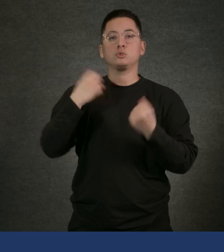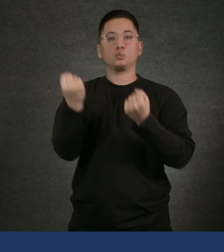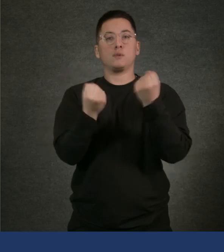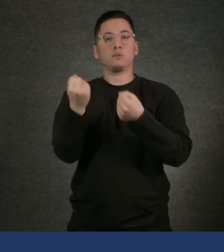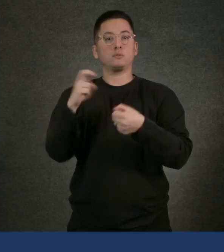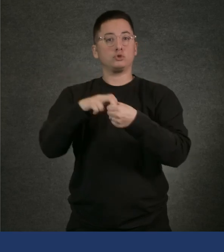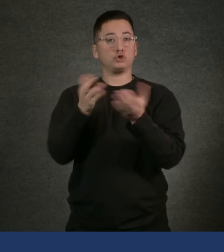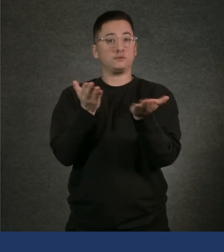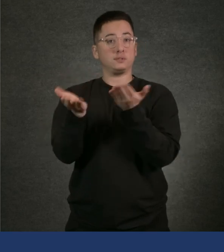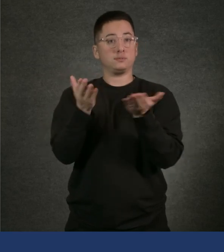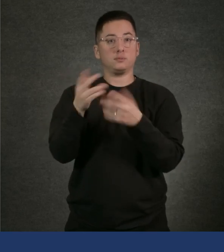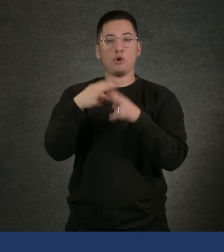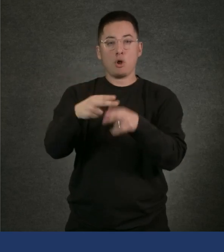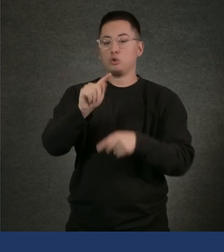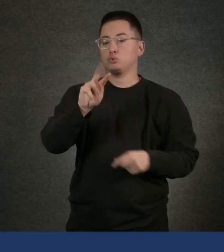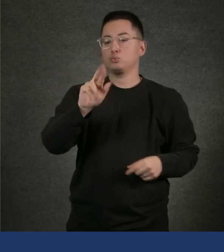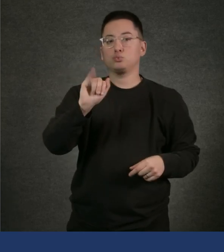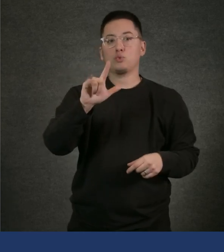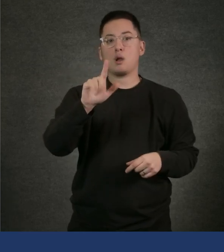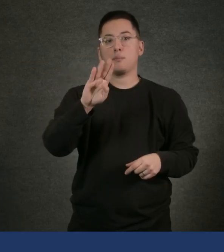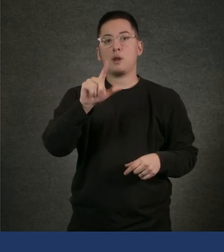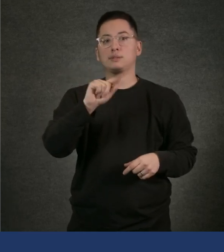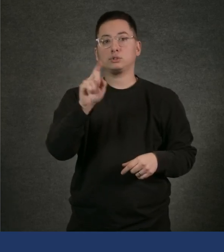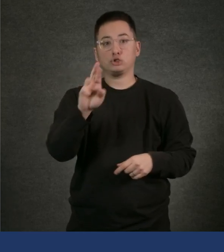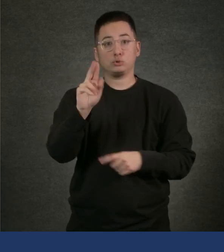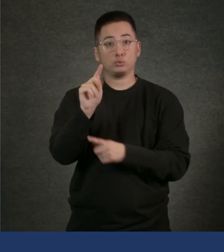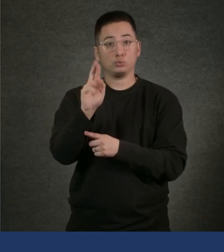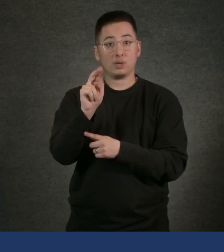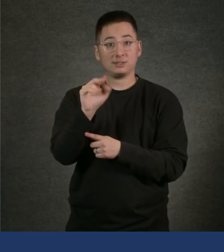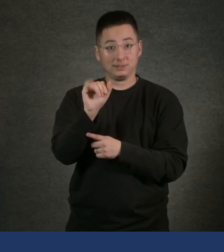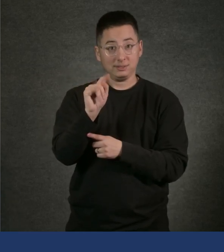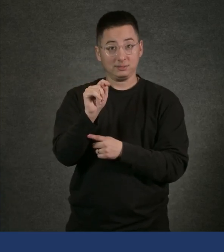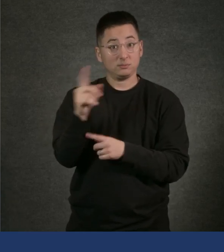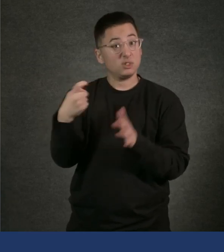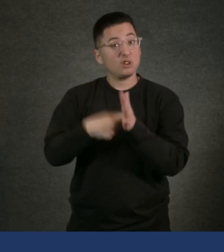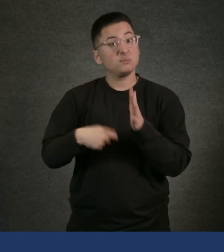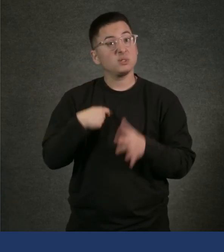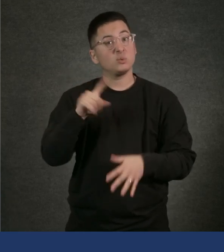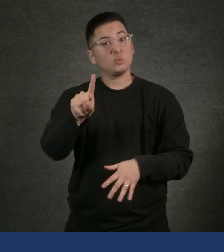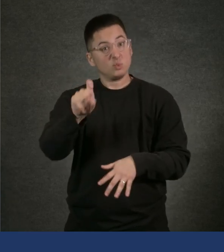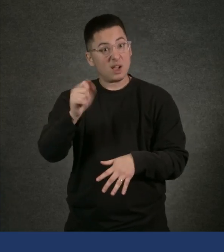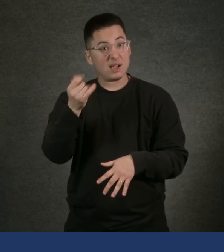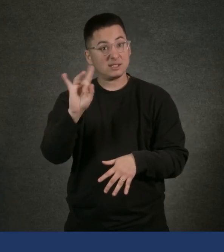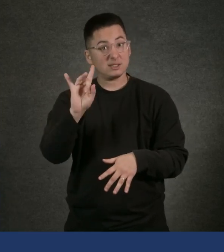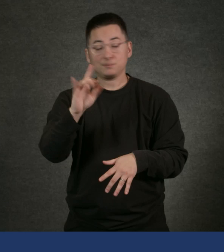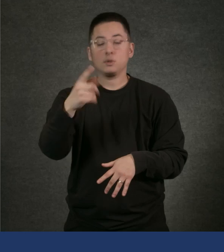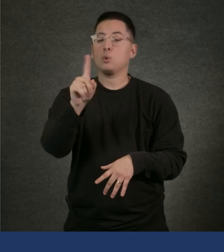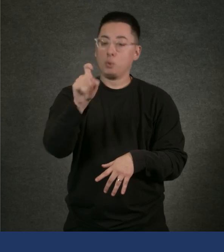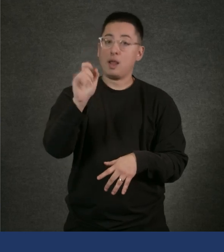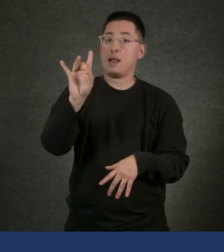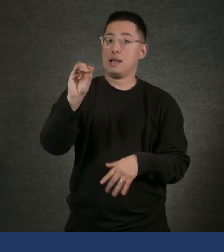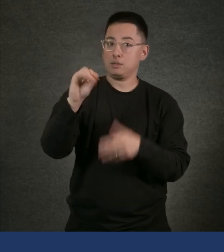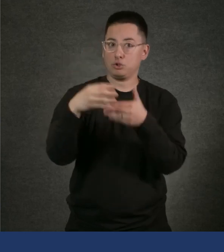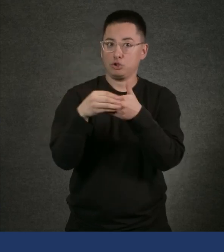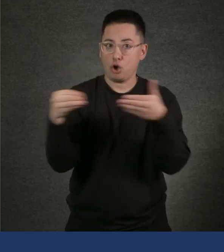Transit, it cost me $180 round trip. I took that transit system two or three times,